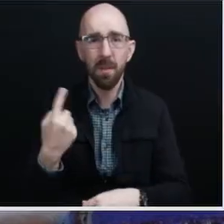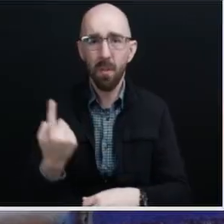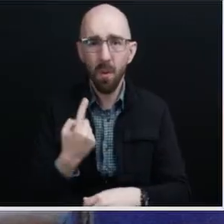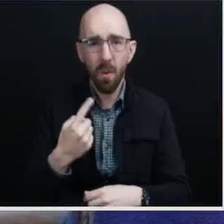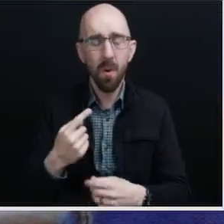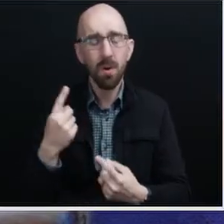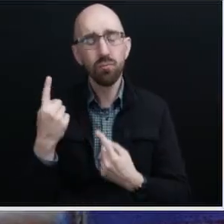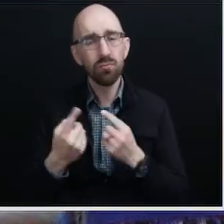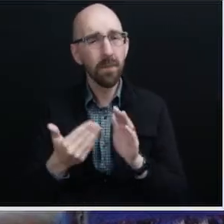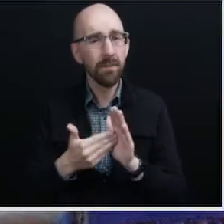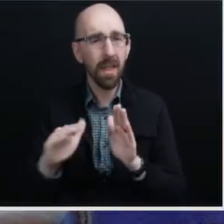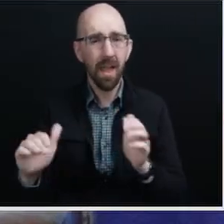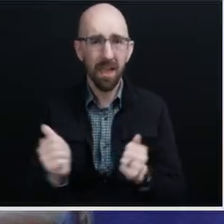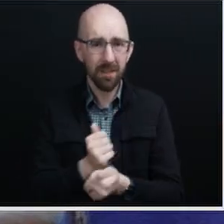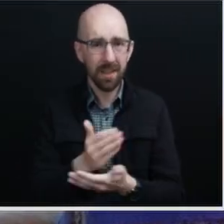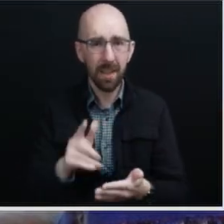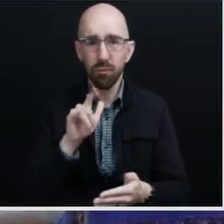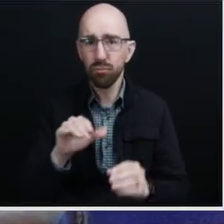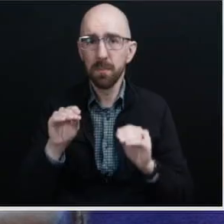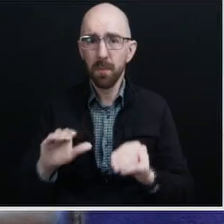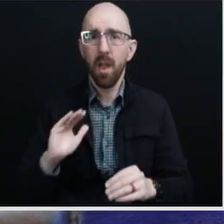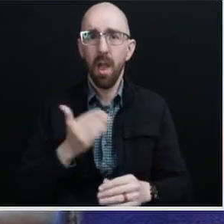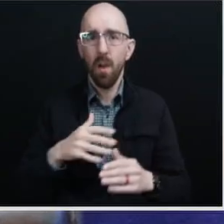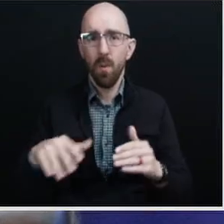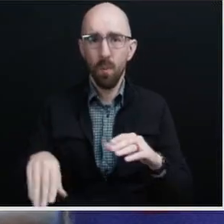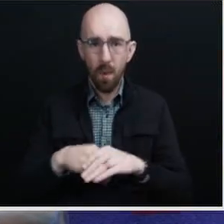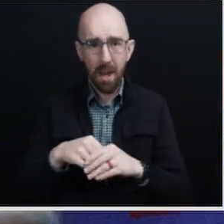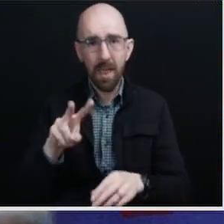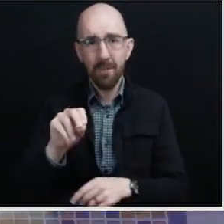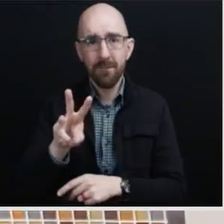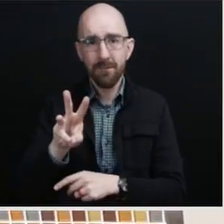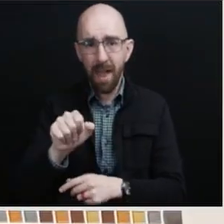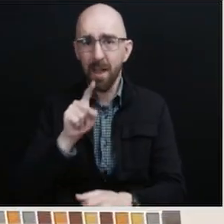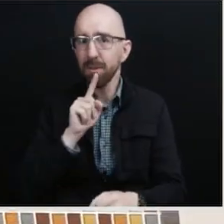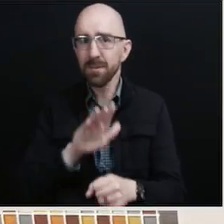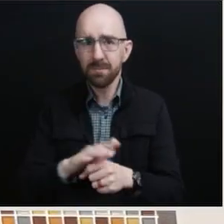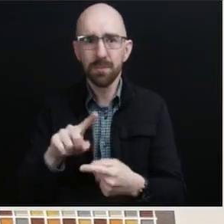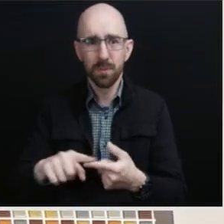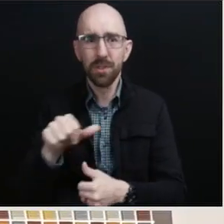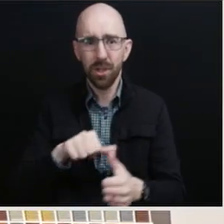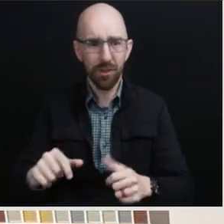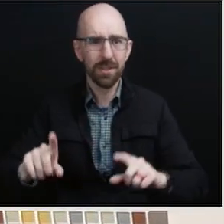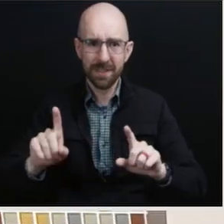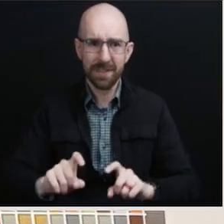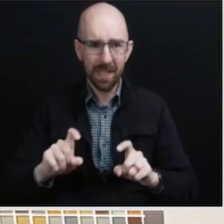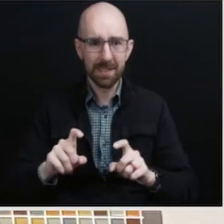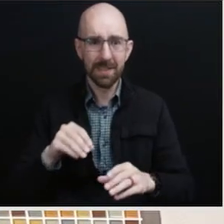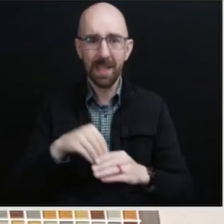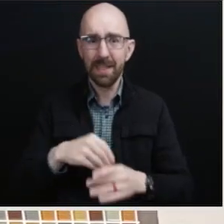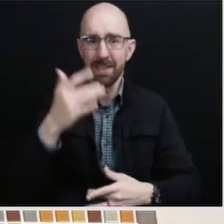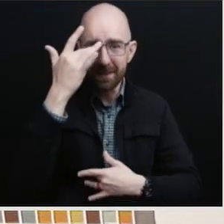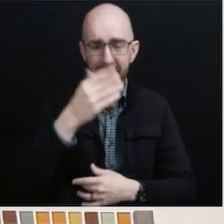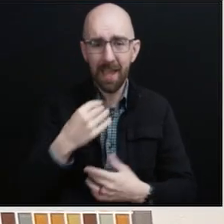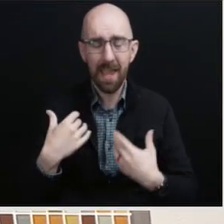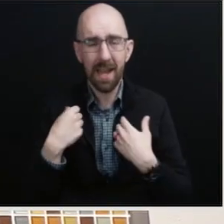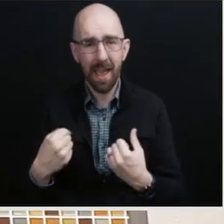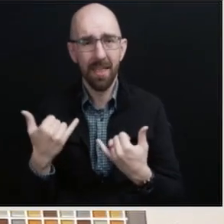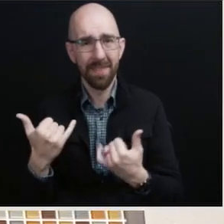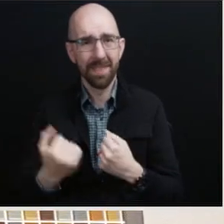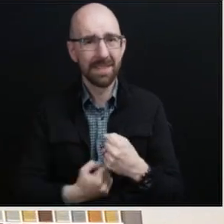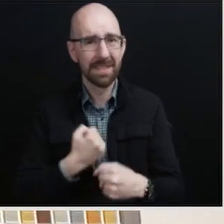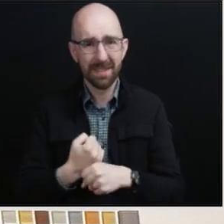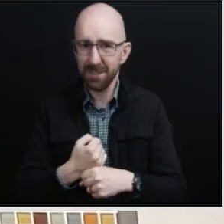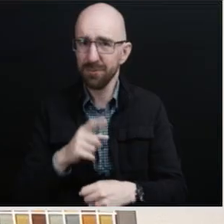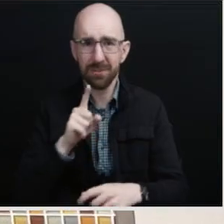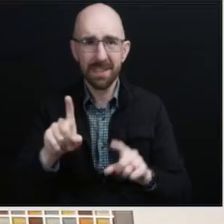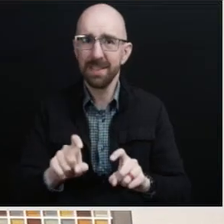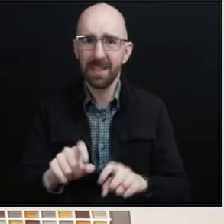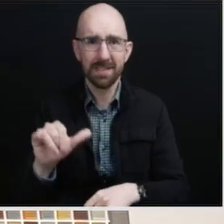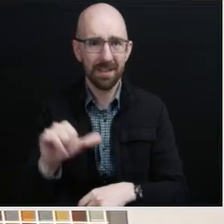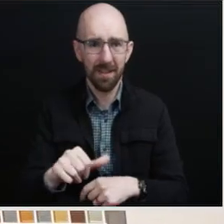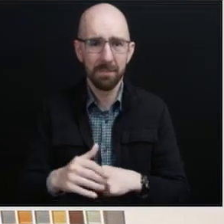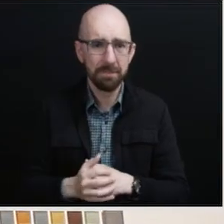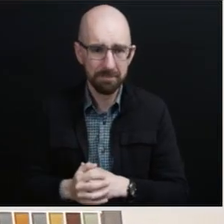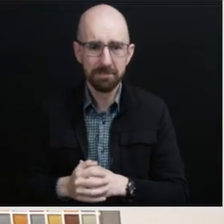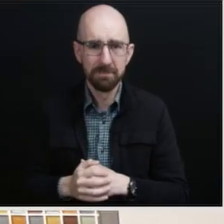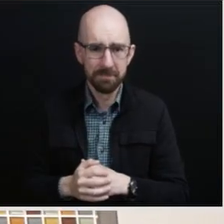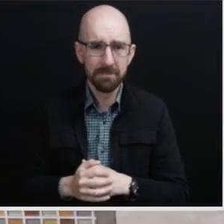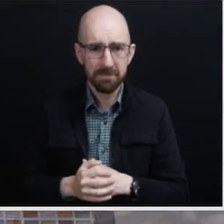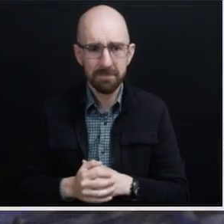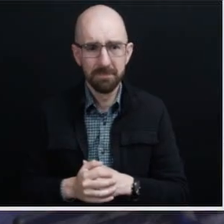really put our wedding vows to the test like in sickness and in health this past year.